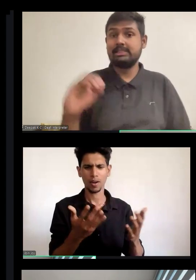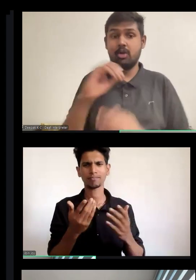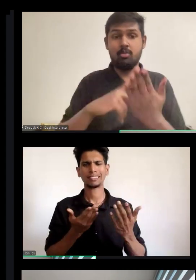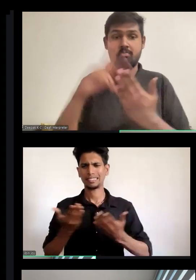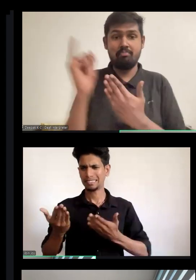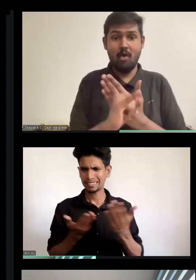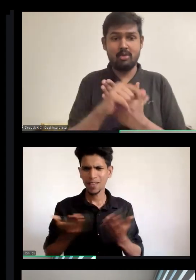people with disabilities.